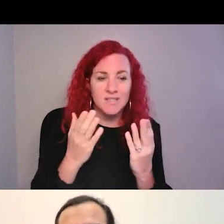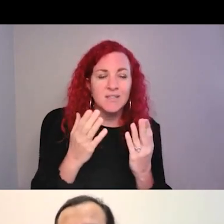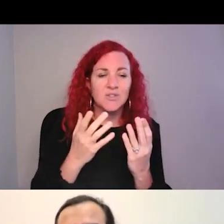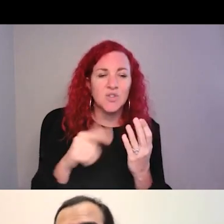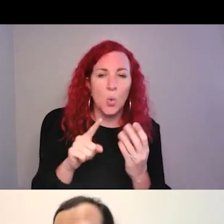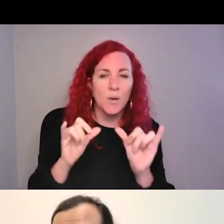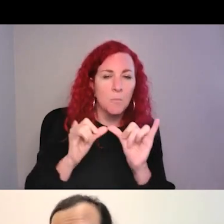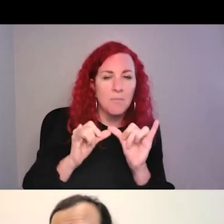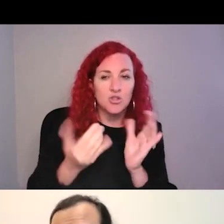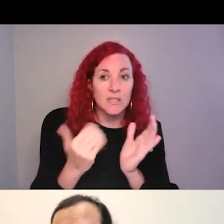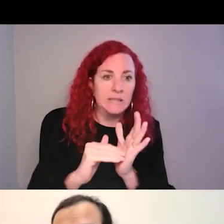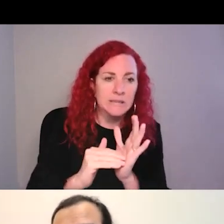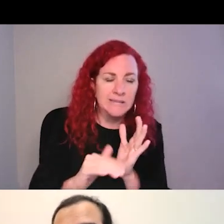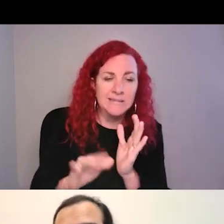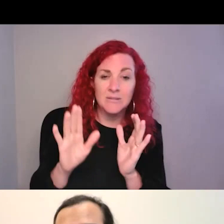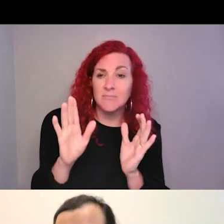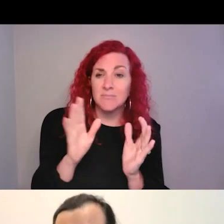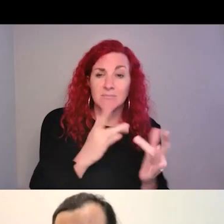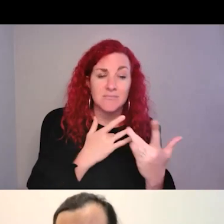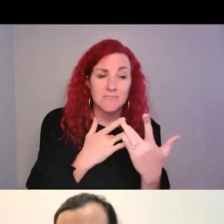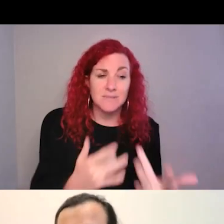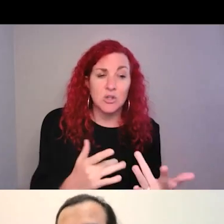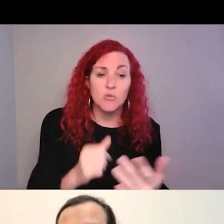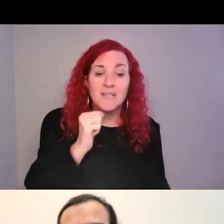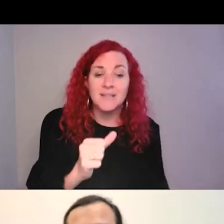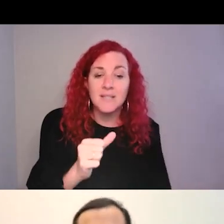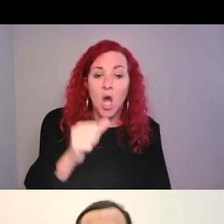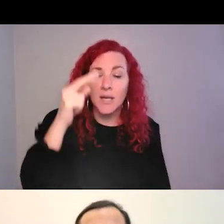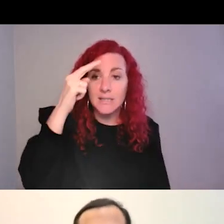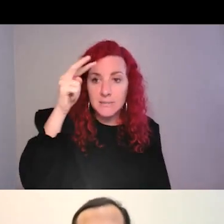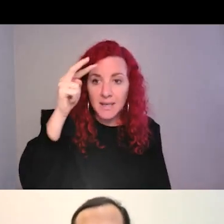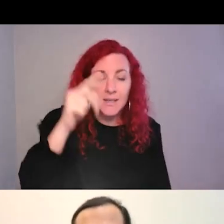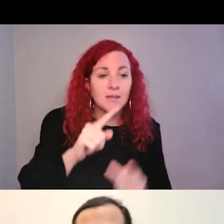THAT WAS MORE LIKELY TO BE IN YOUTH WHO ARE WERE NOT HISPANIC, HAD ADJUSTMENT